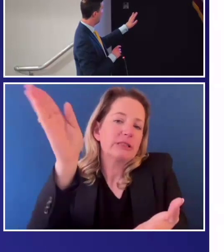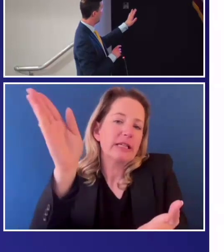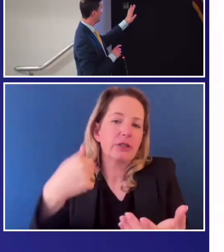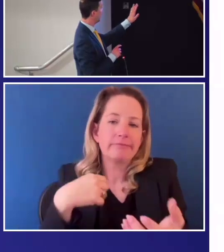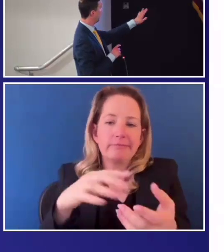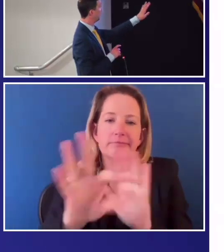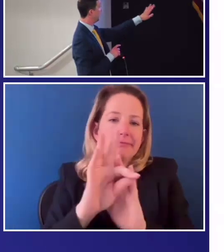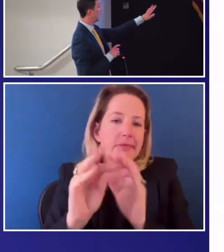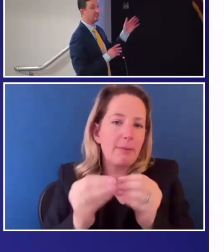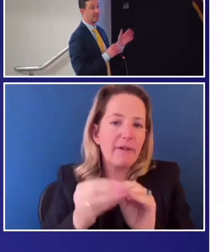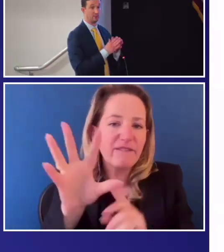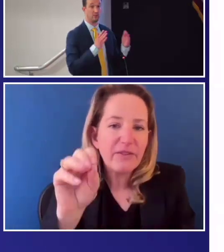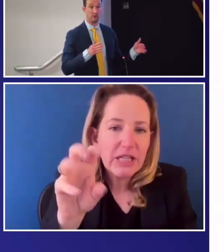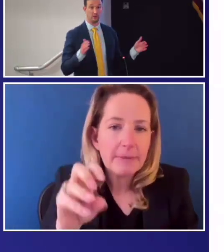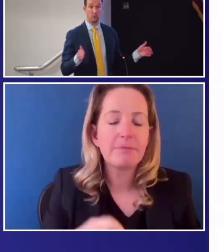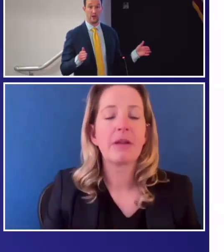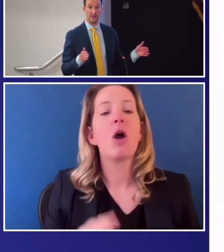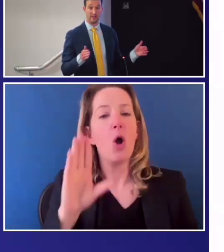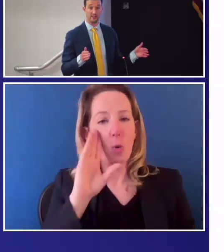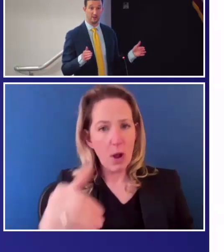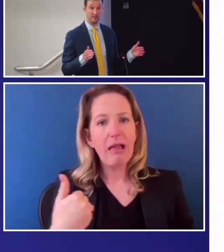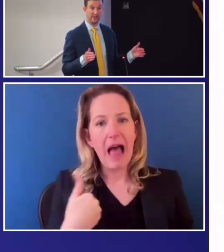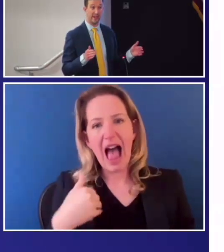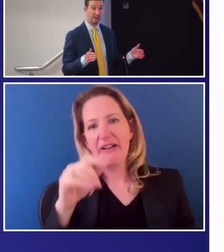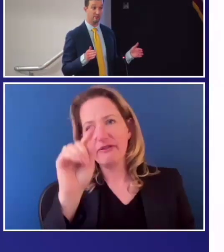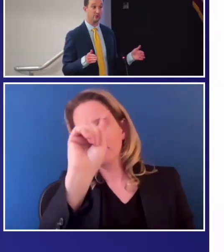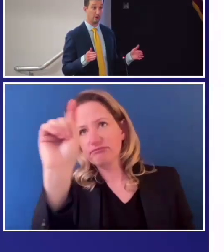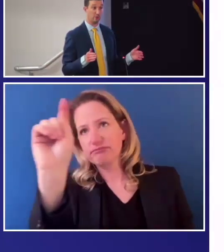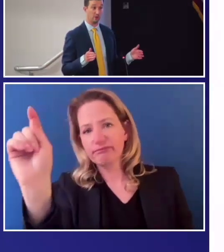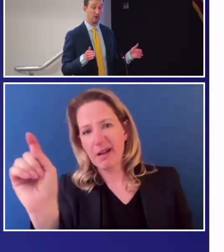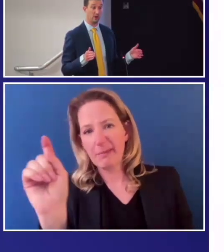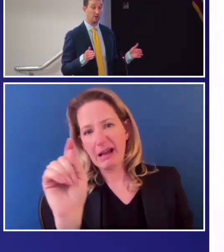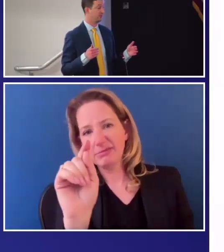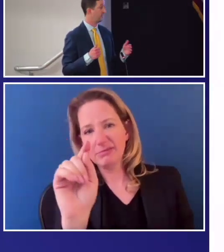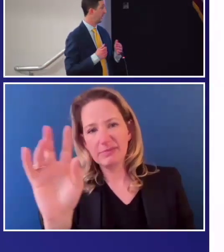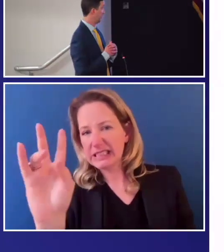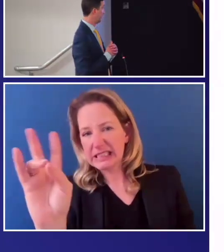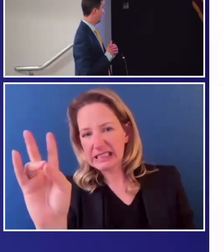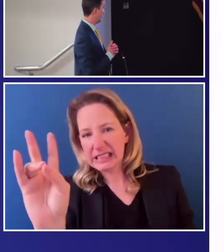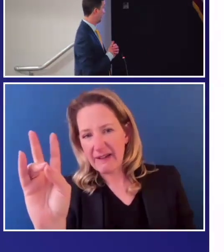about 7 to 10 steps along the way is about the average number of steps that are taken